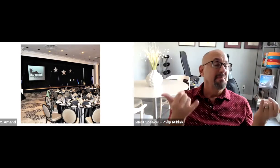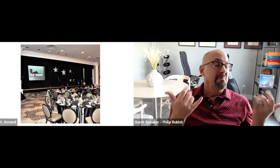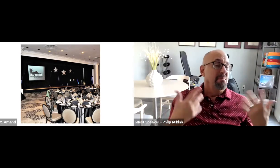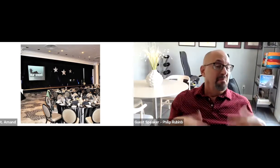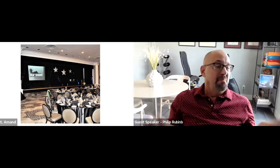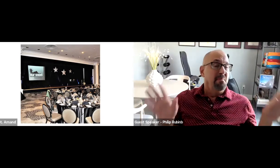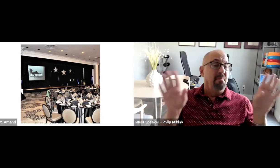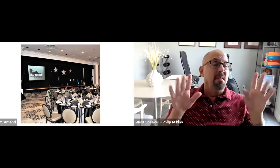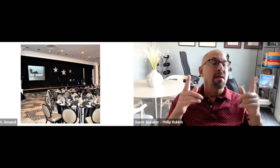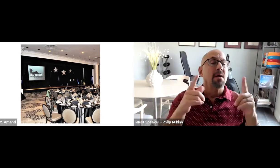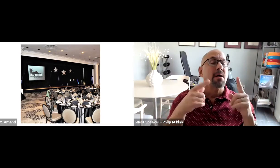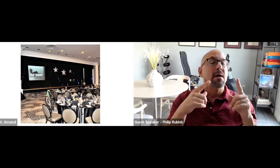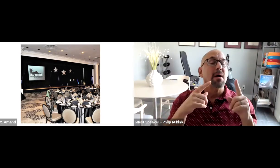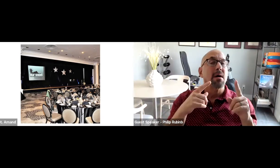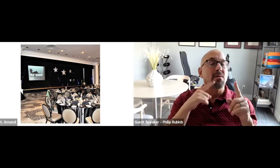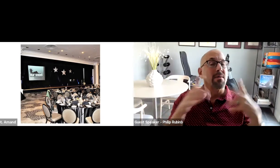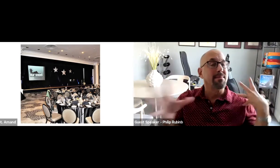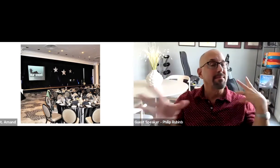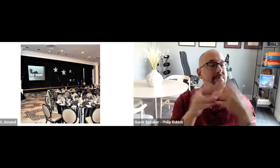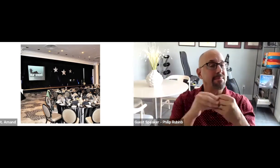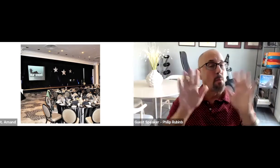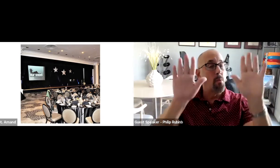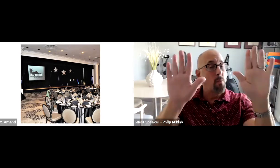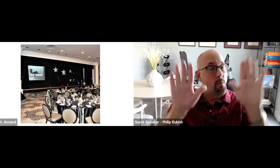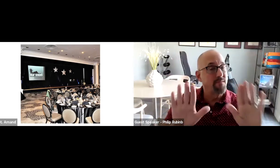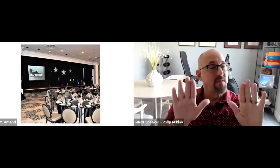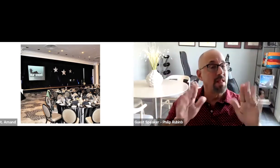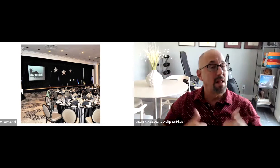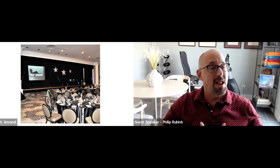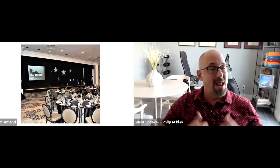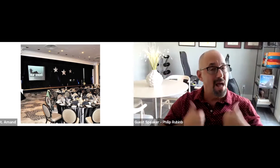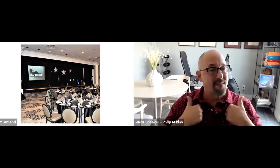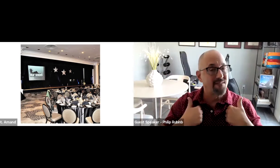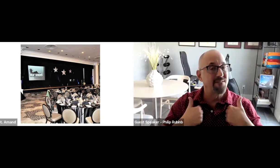Hmm. So I think I'm done with my portion of it,